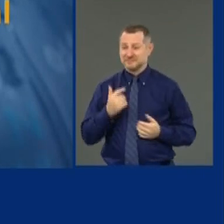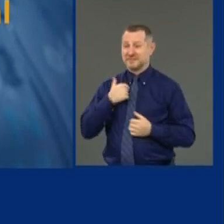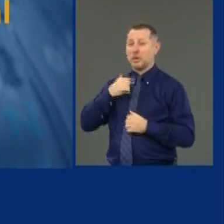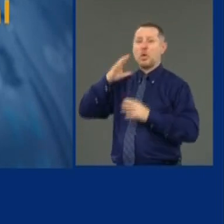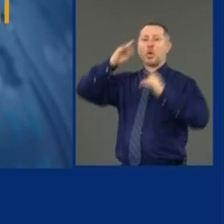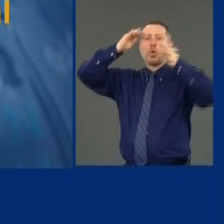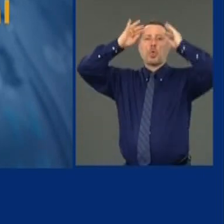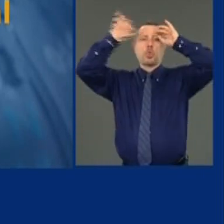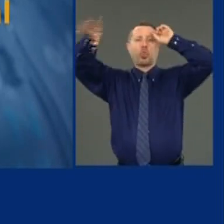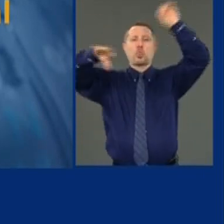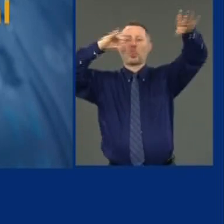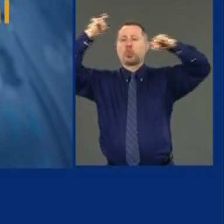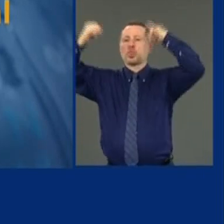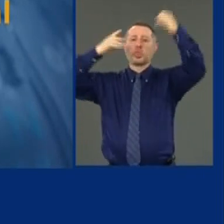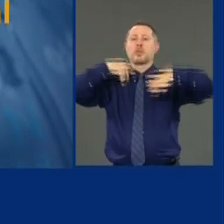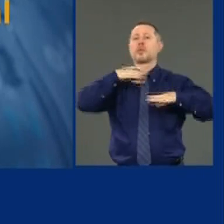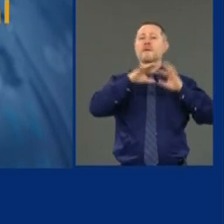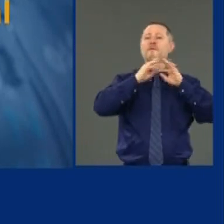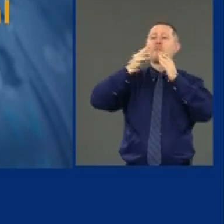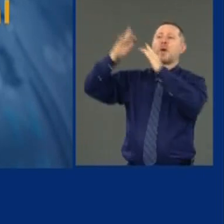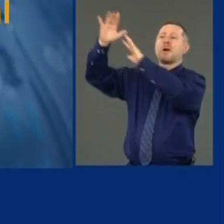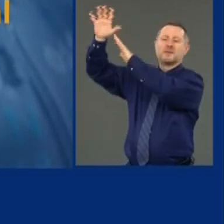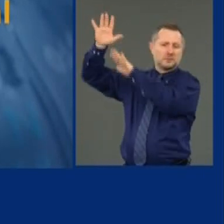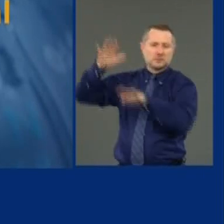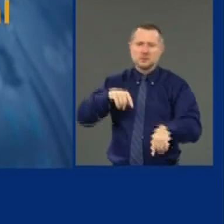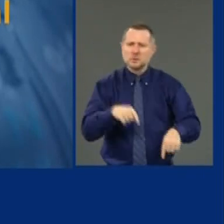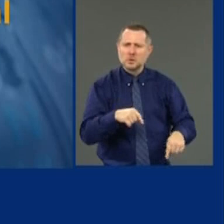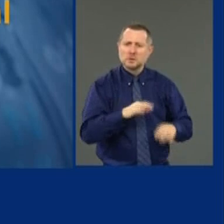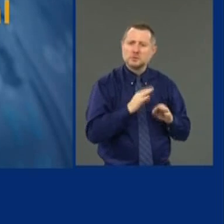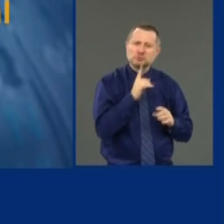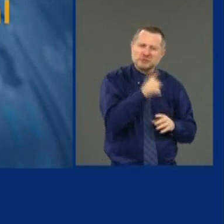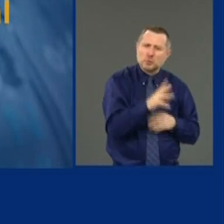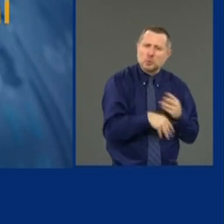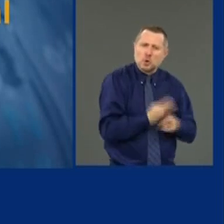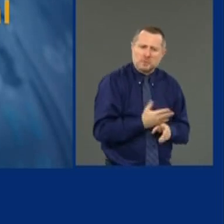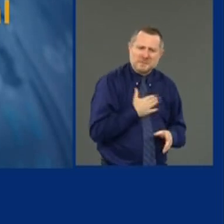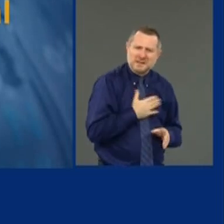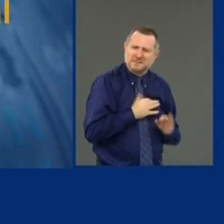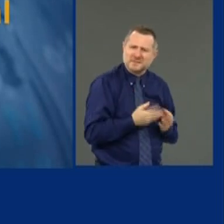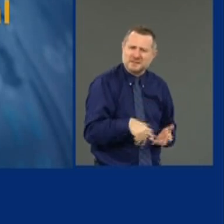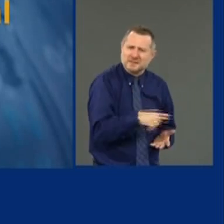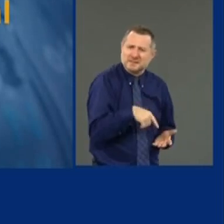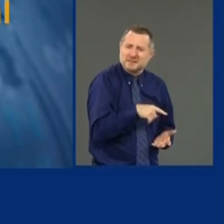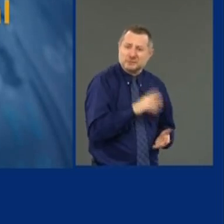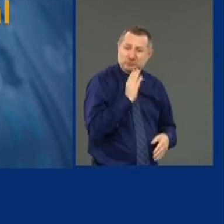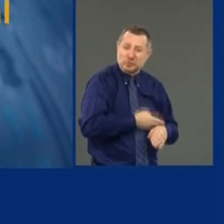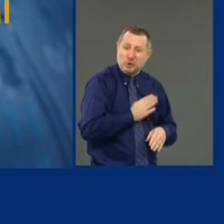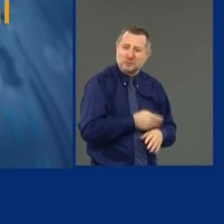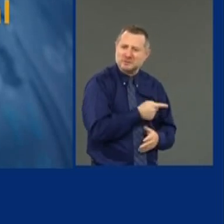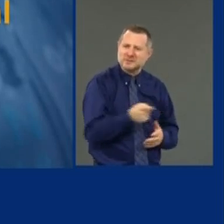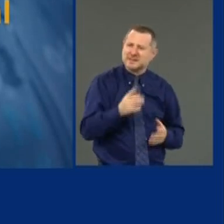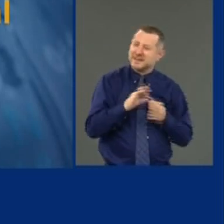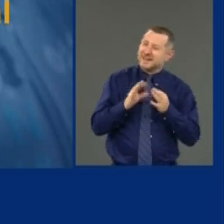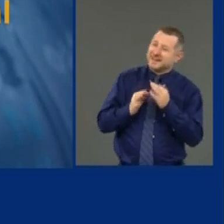FA MANICALLY KEEPS US GROUNDED. FAMILY HAS A WAY OF BRINGING YOU BACK TO REALITY. MY GIRLS HAVE BEEN VERY GOOD AT